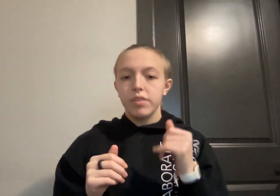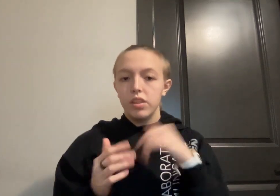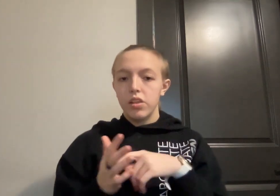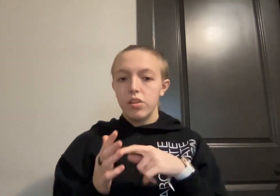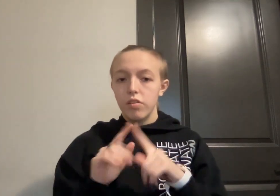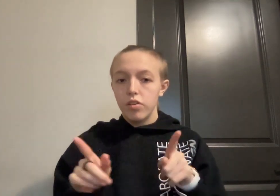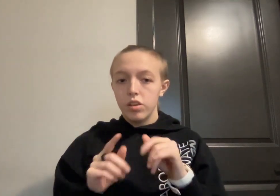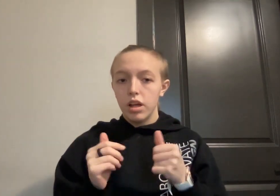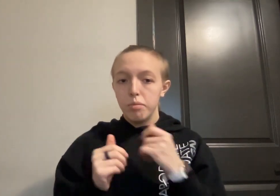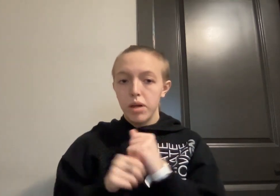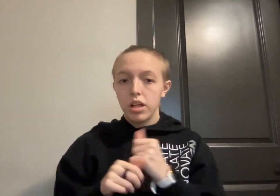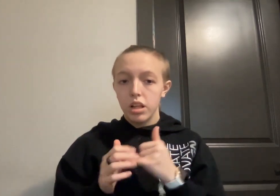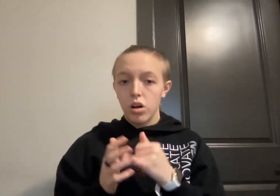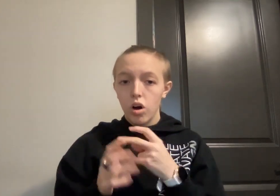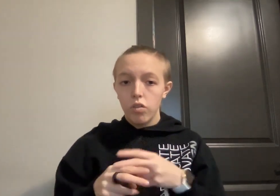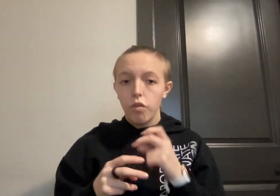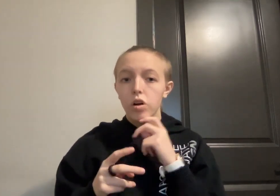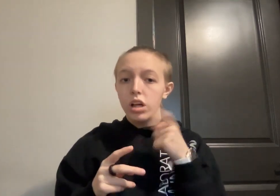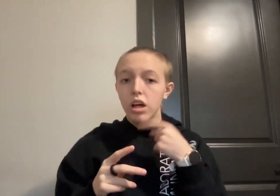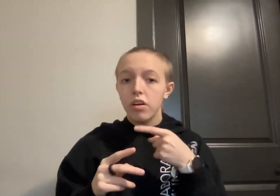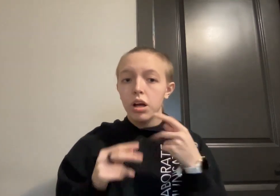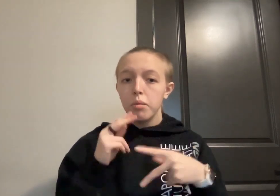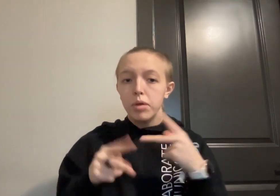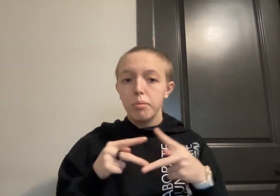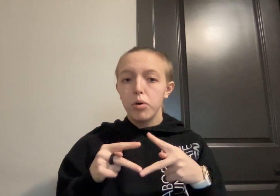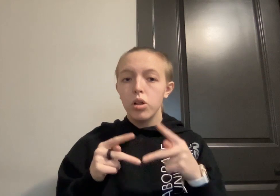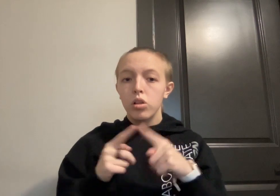This difference can make it hard for hearing people